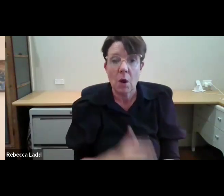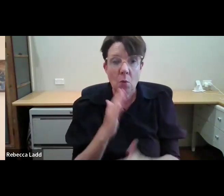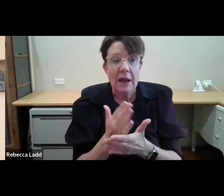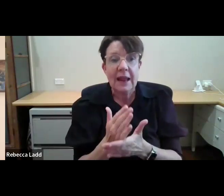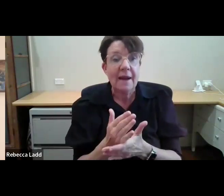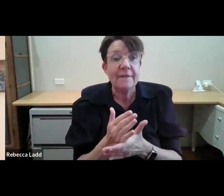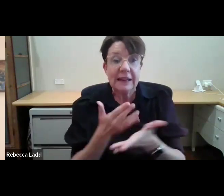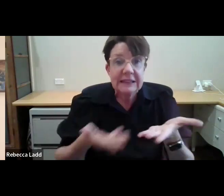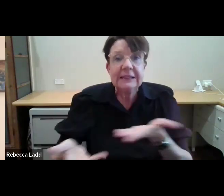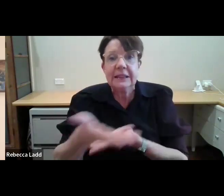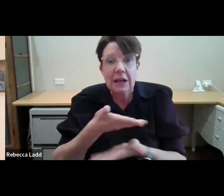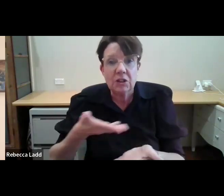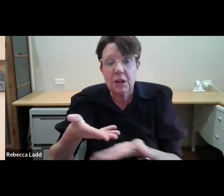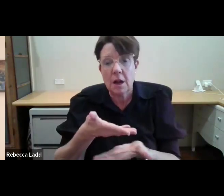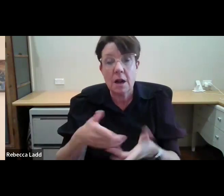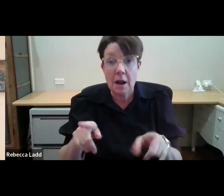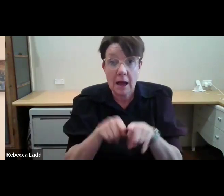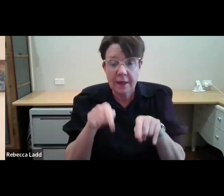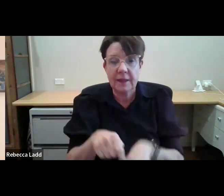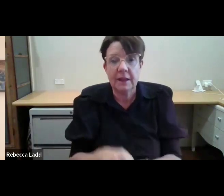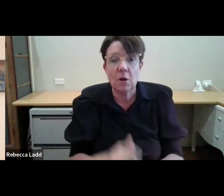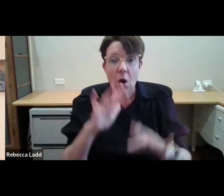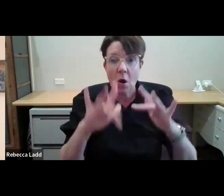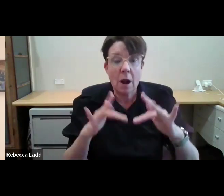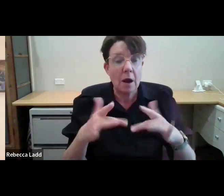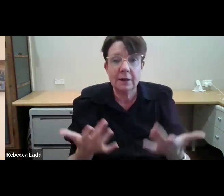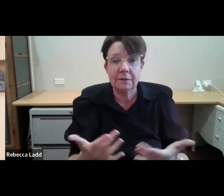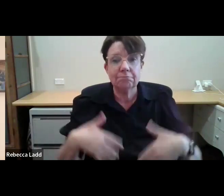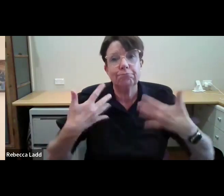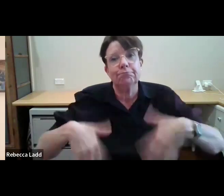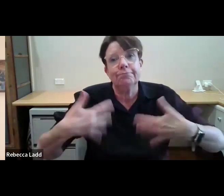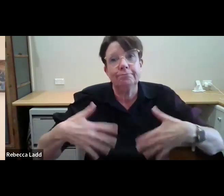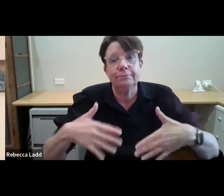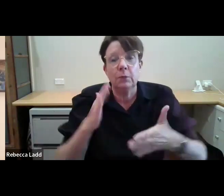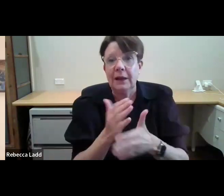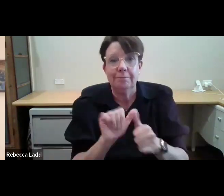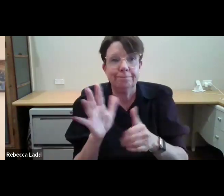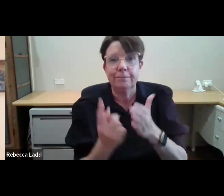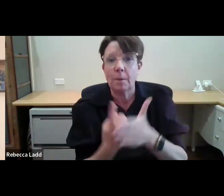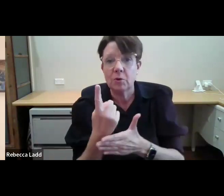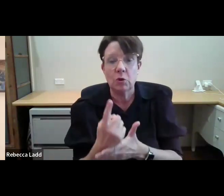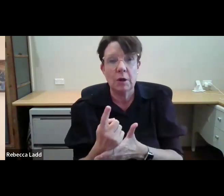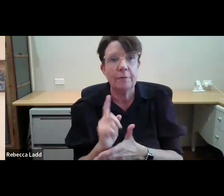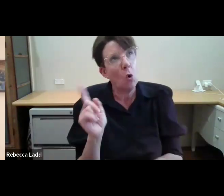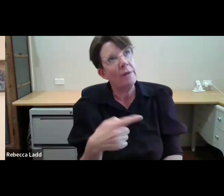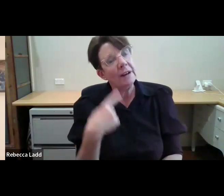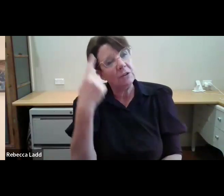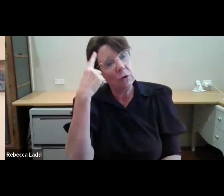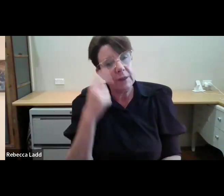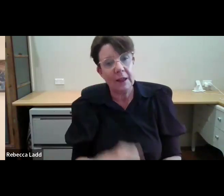is a fantastic opportunity for us to think, what would have been our carbon footprint we all decided to fly to Sydney or